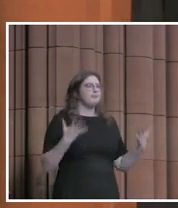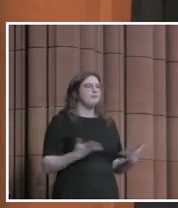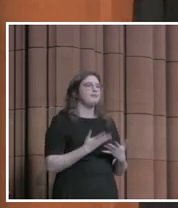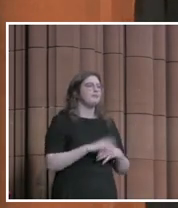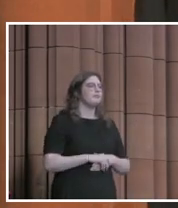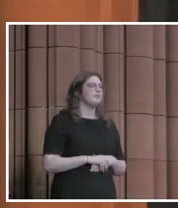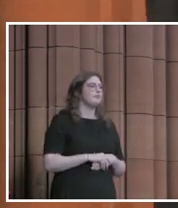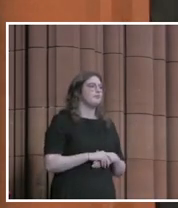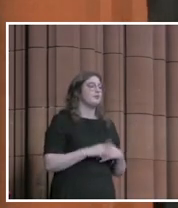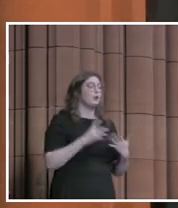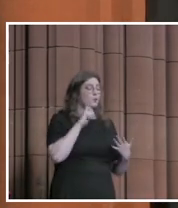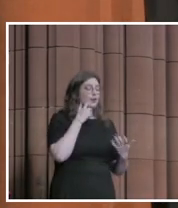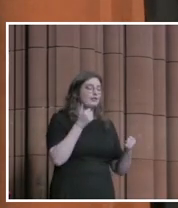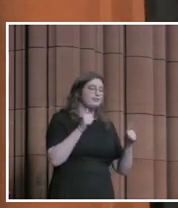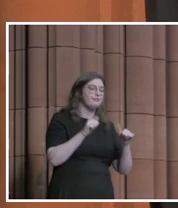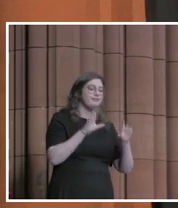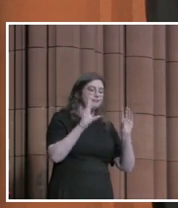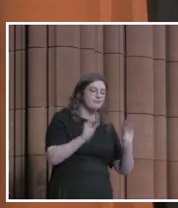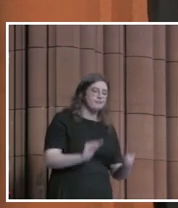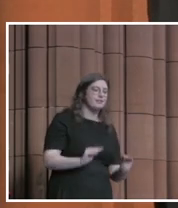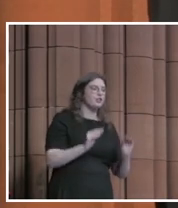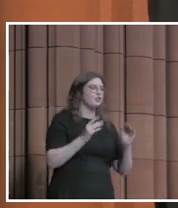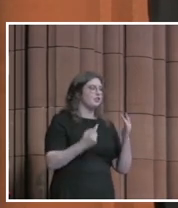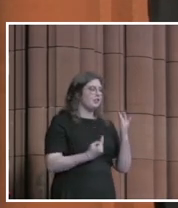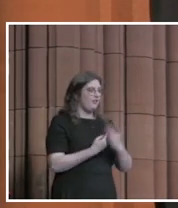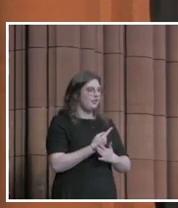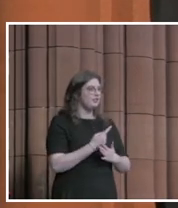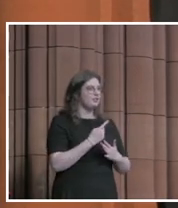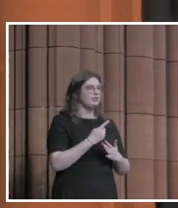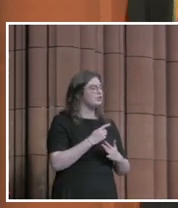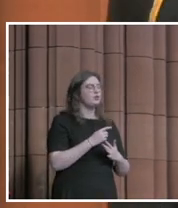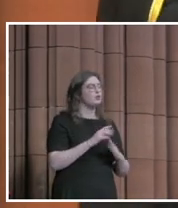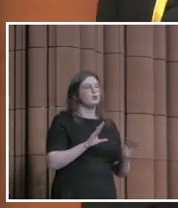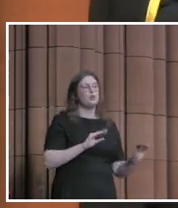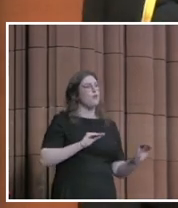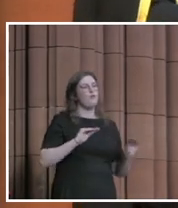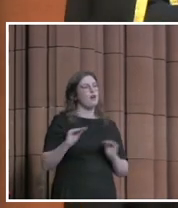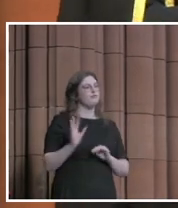And as we conclude this ceremony, let us not simply move on, but move forward together with the knowledge